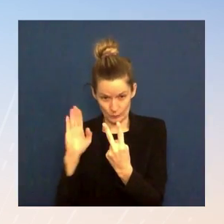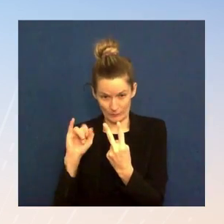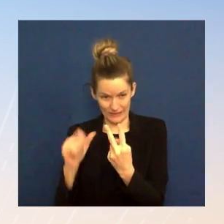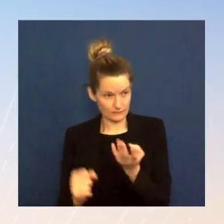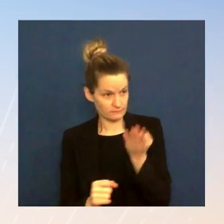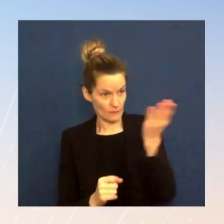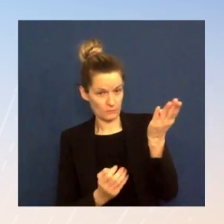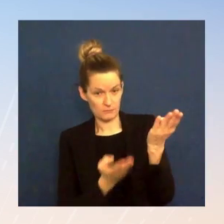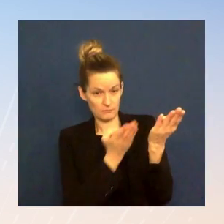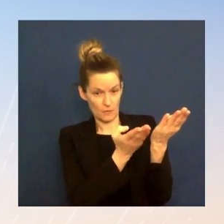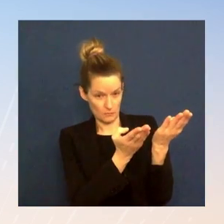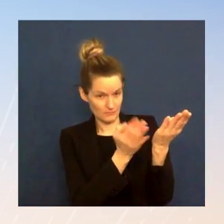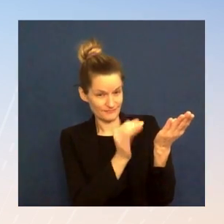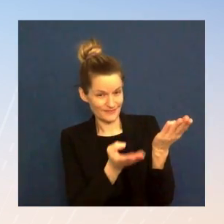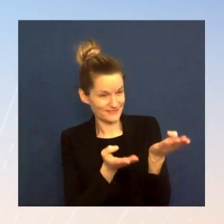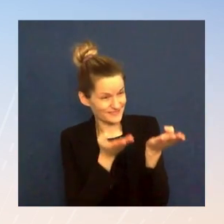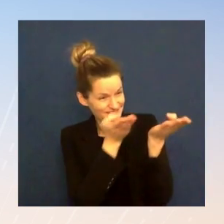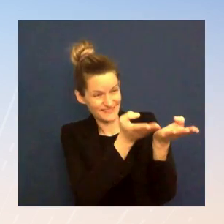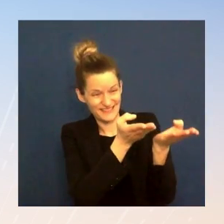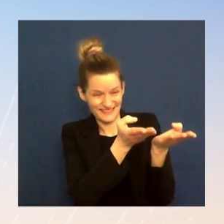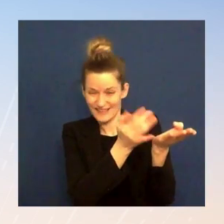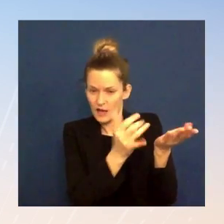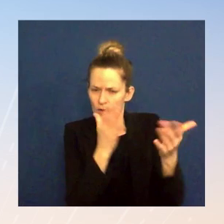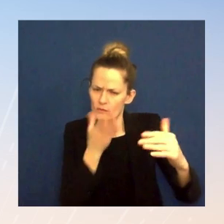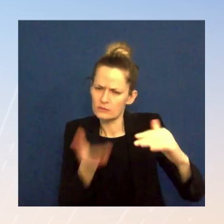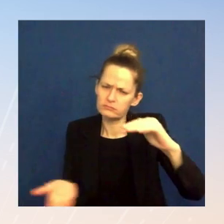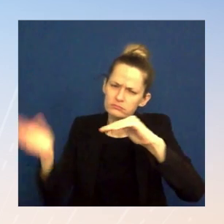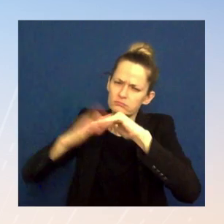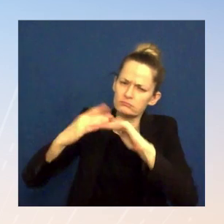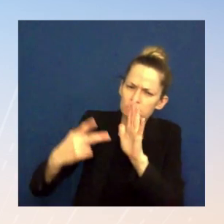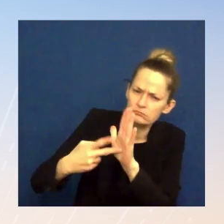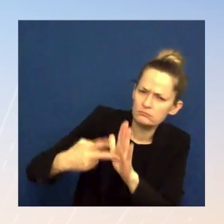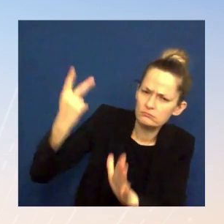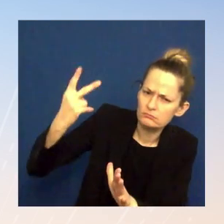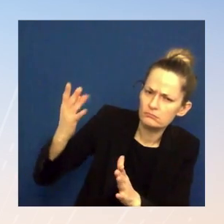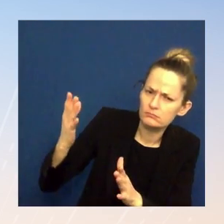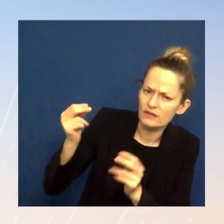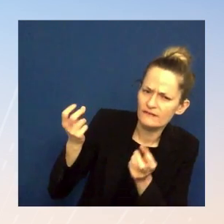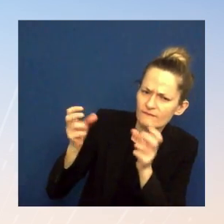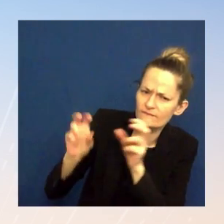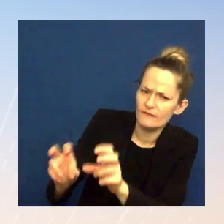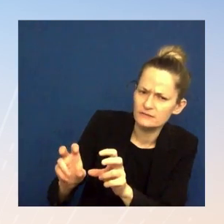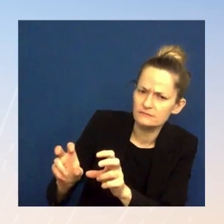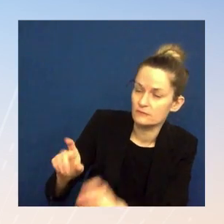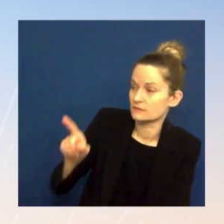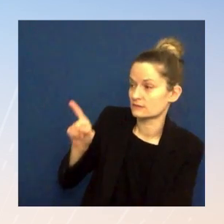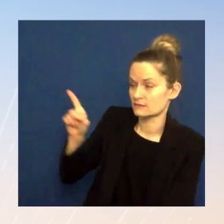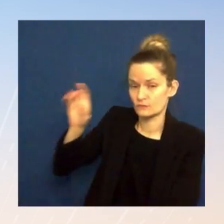I think the point Jake was making is that global leaders, one, understand that it can be a lengthy and messy process --